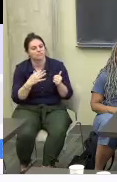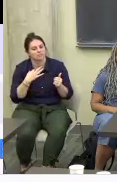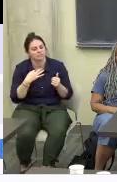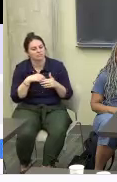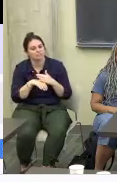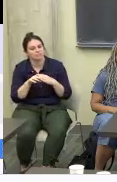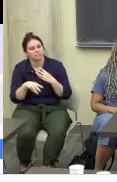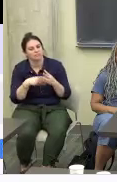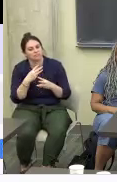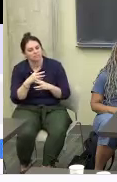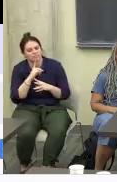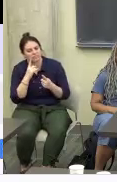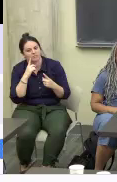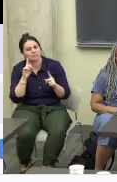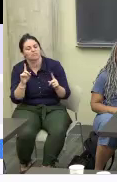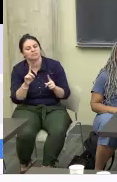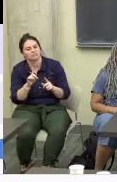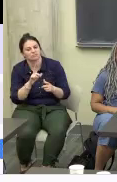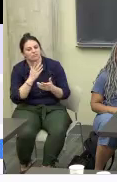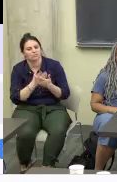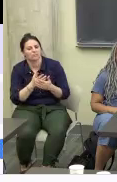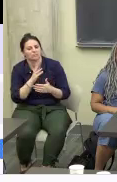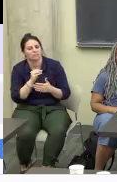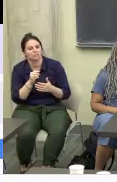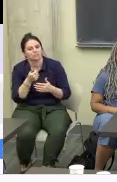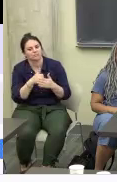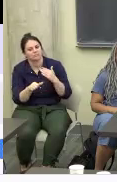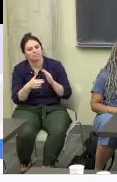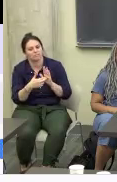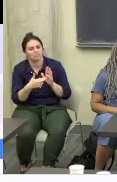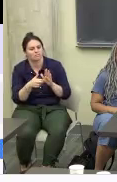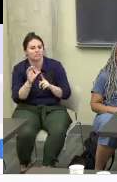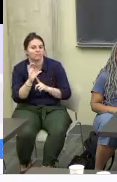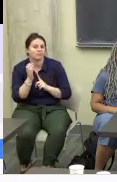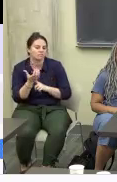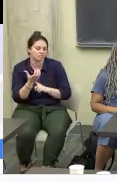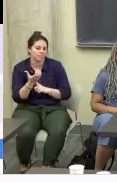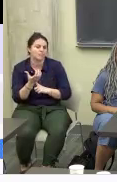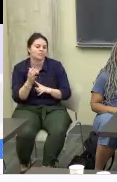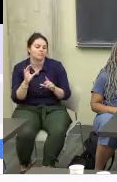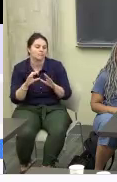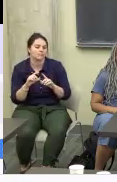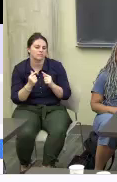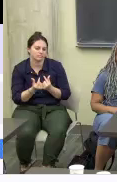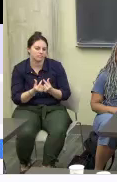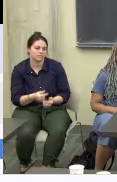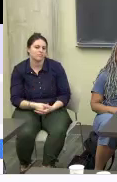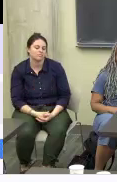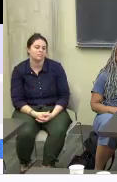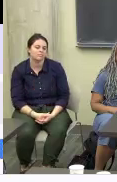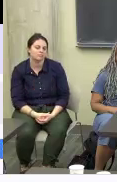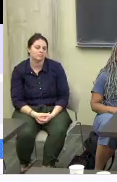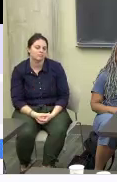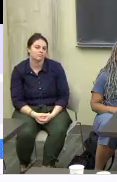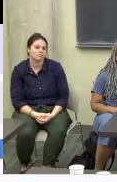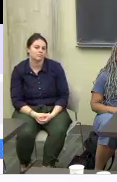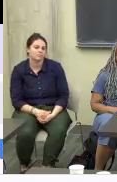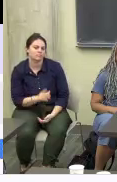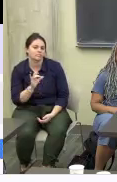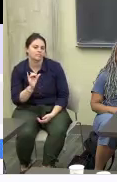really well and other kind of underrepresented cultural groups and but also that bridge bridging